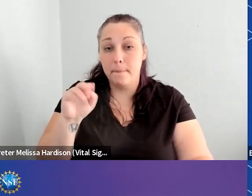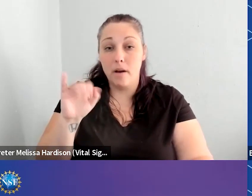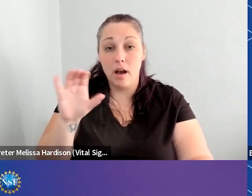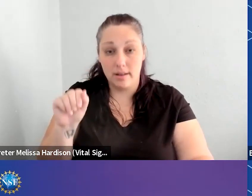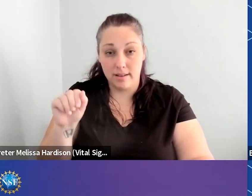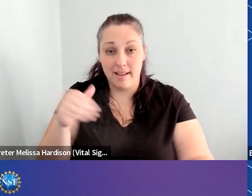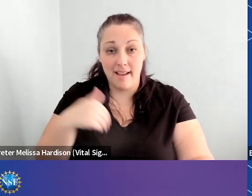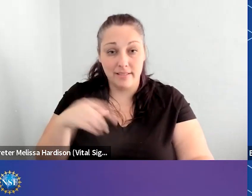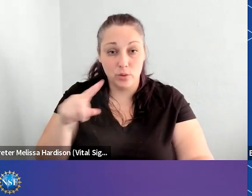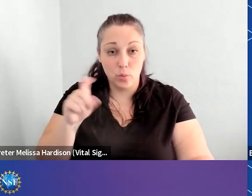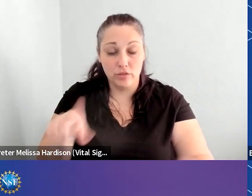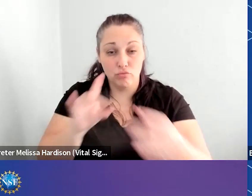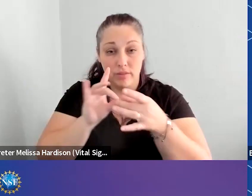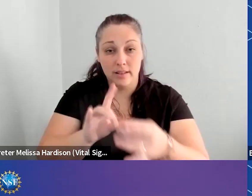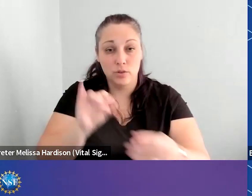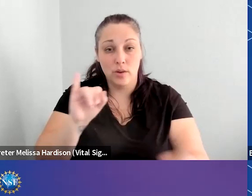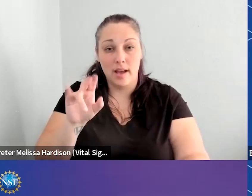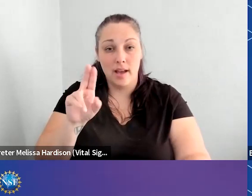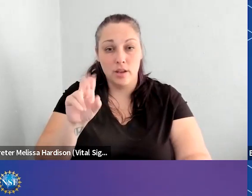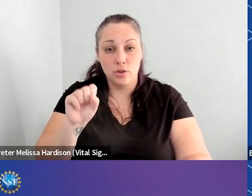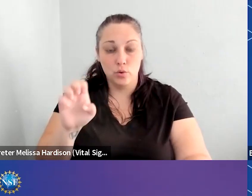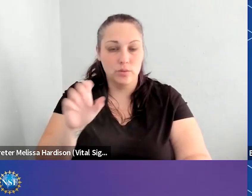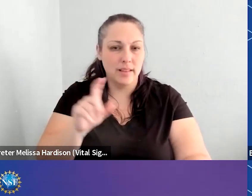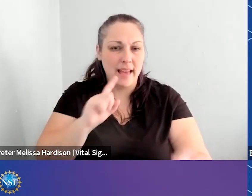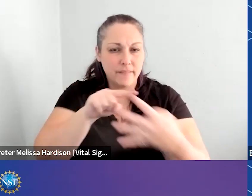So there are four program officers listed there.